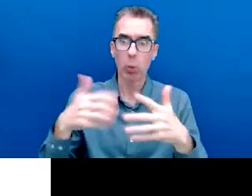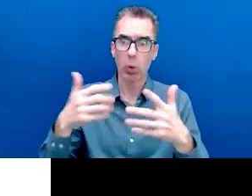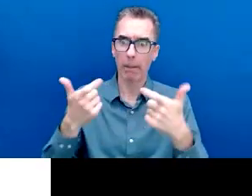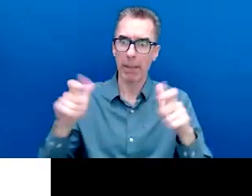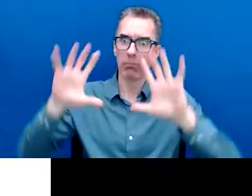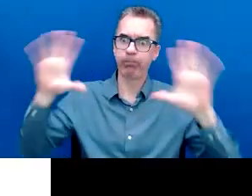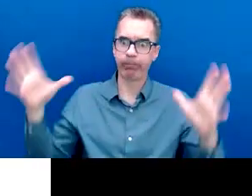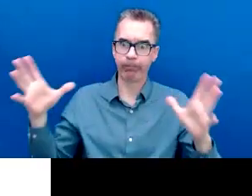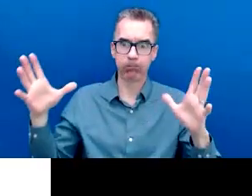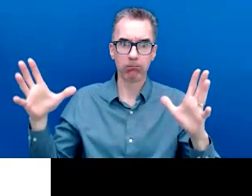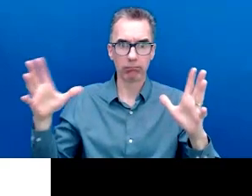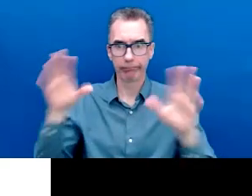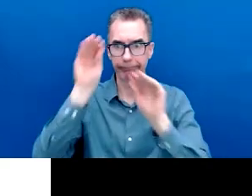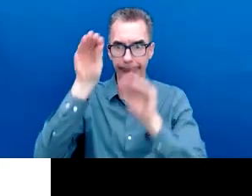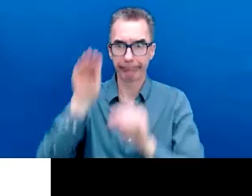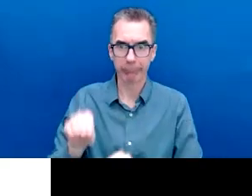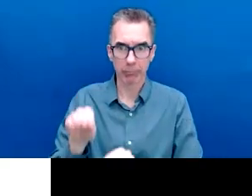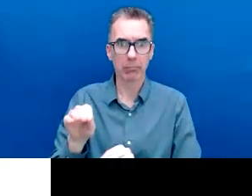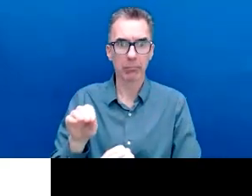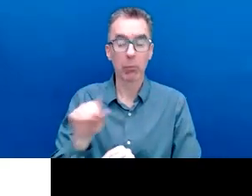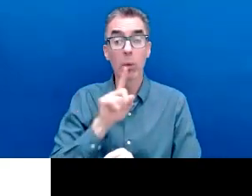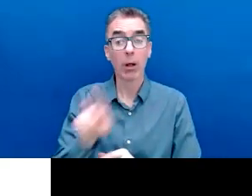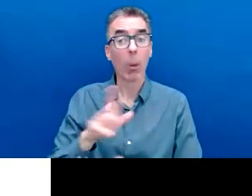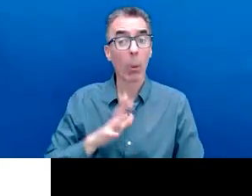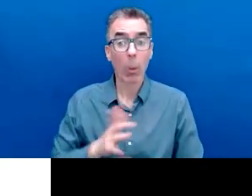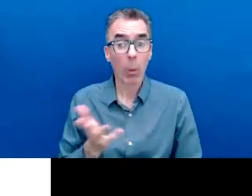But what's really nice about OER Commons is that it covers a lot of ground